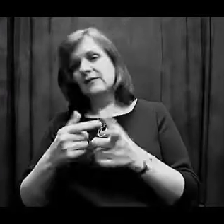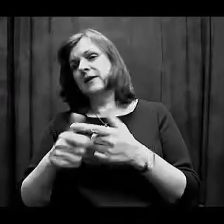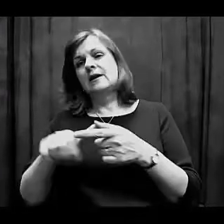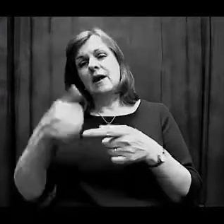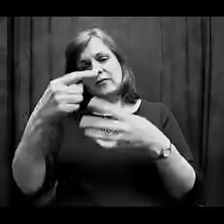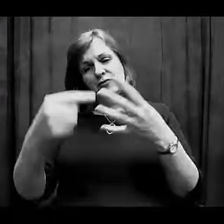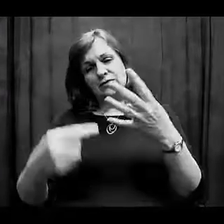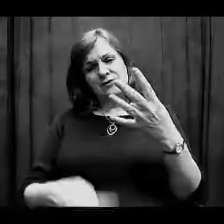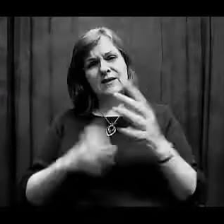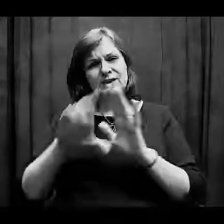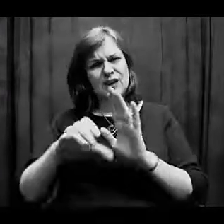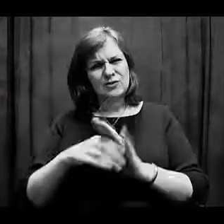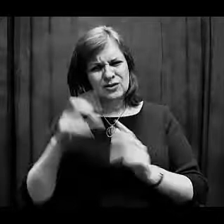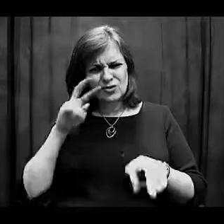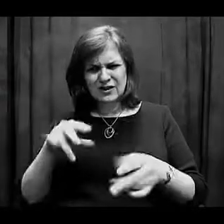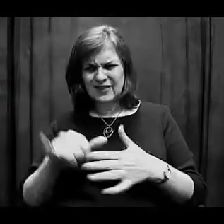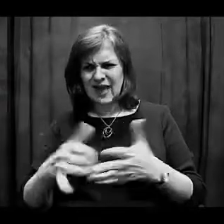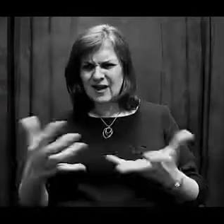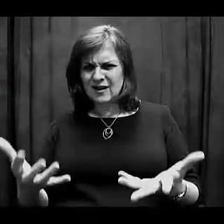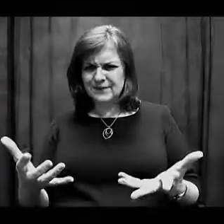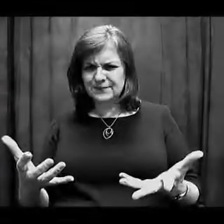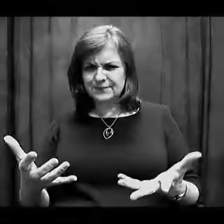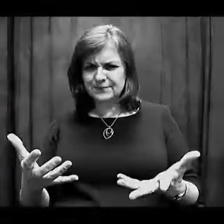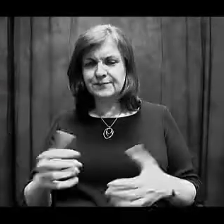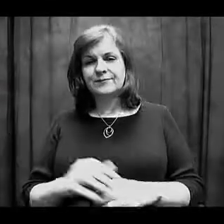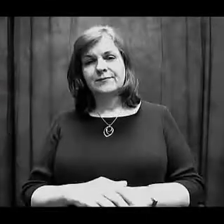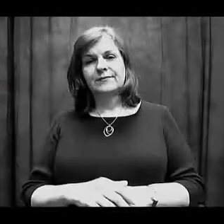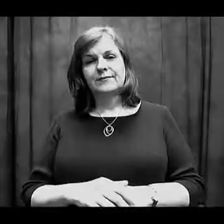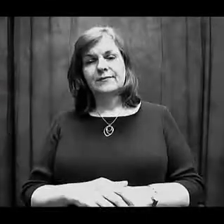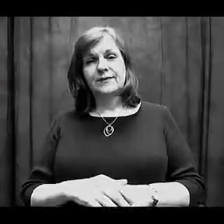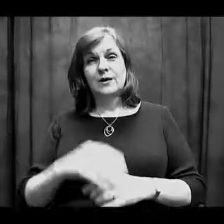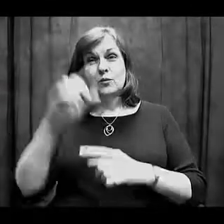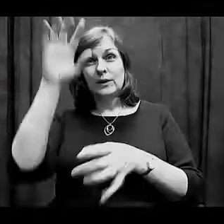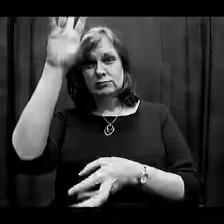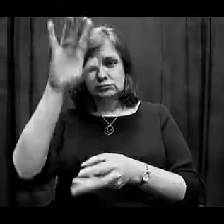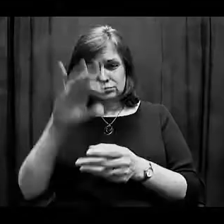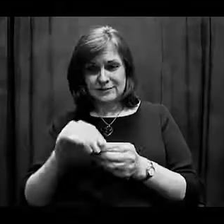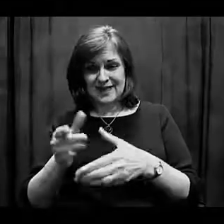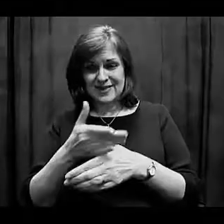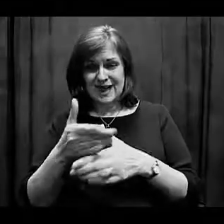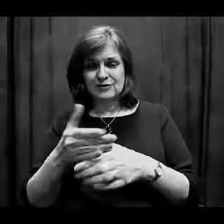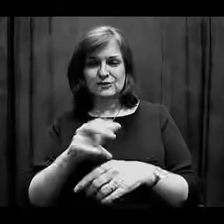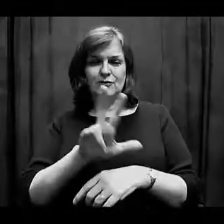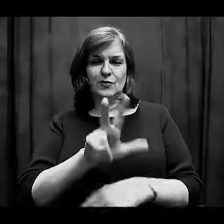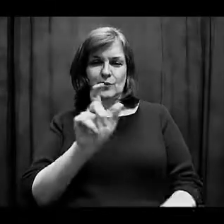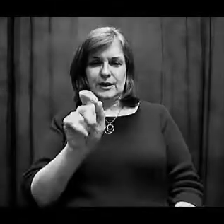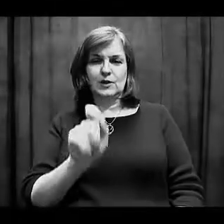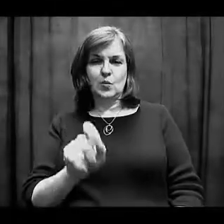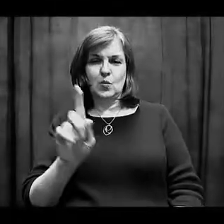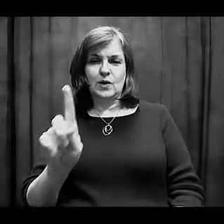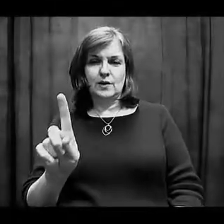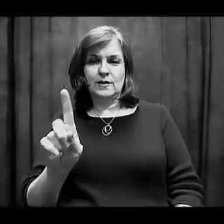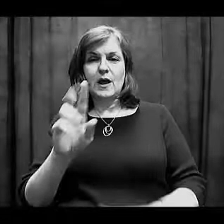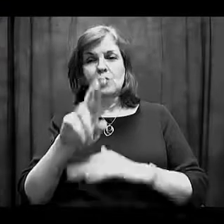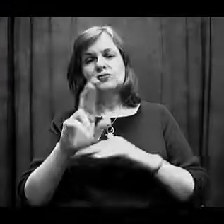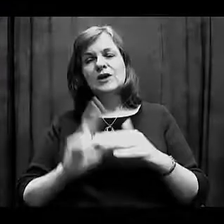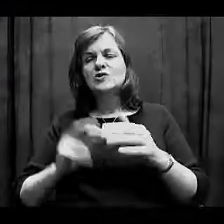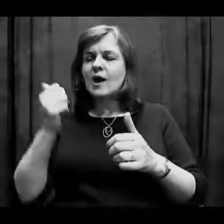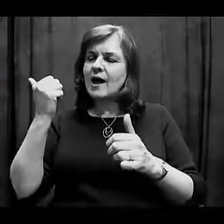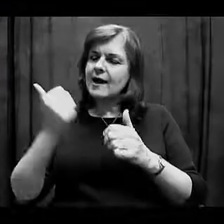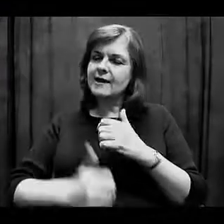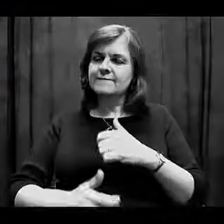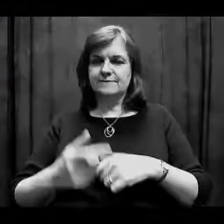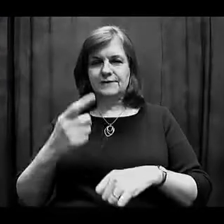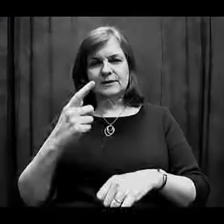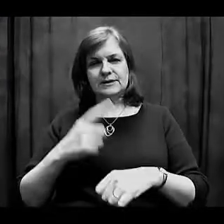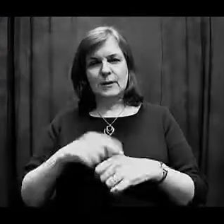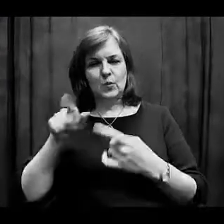let alone all of these others-- look at this!! so in the average at the end he is getting a 3 to 1 ratio every time when he looks at